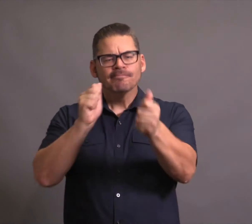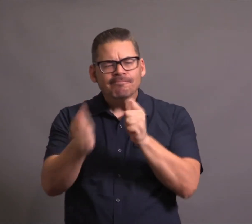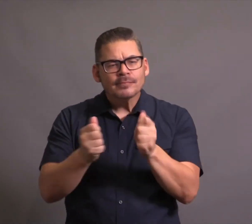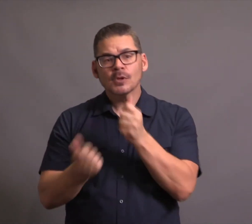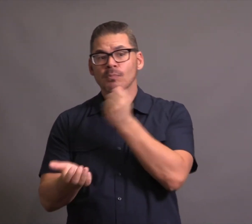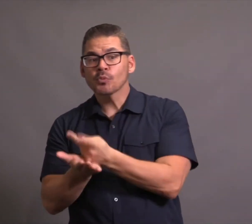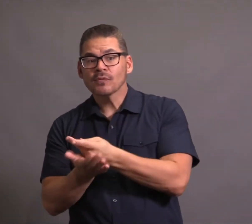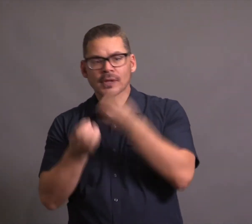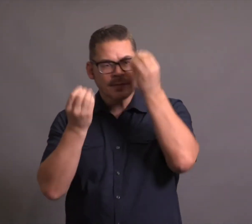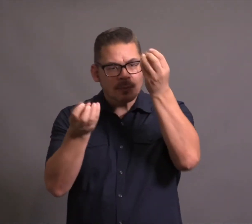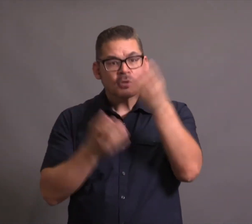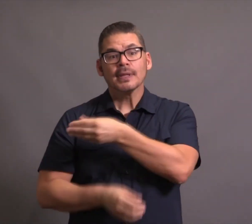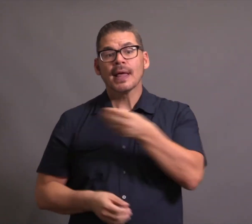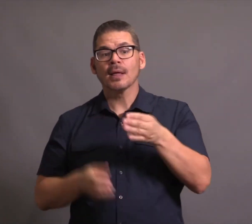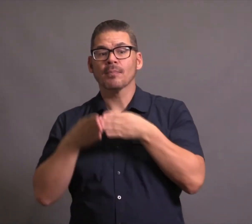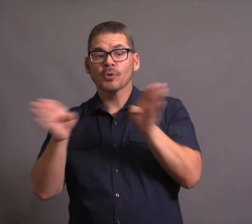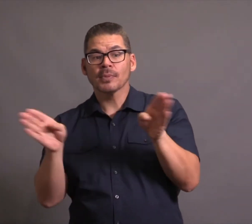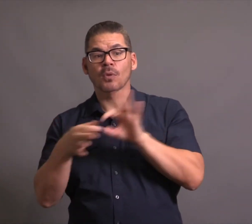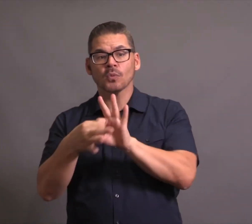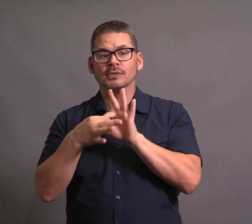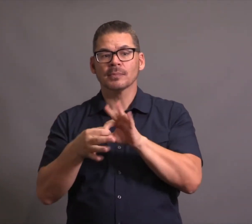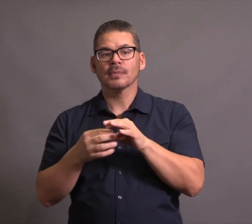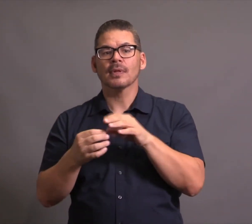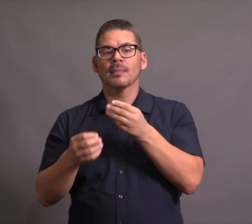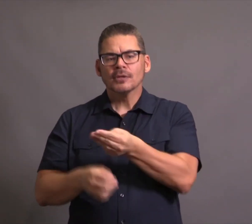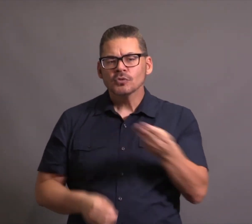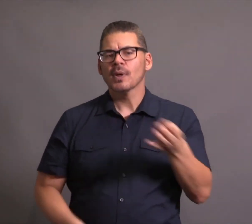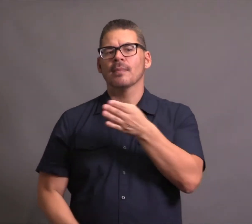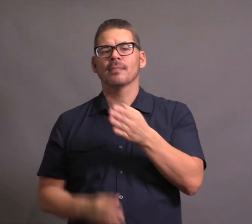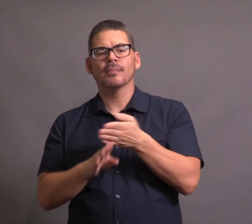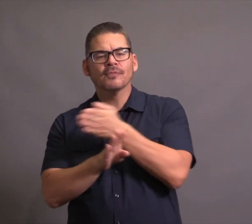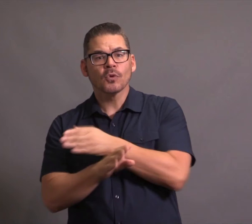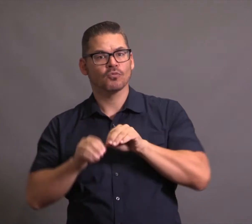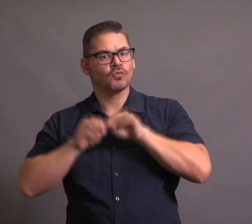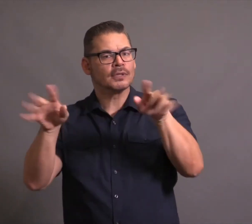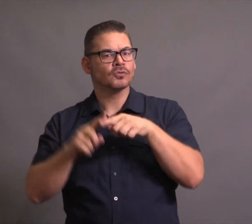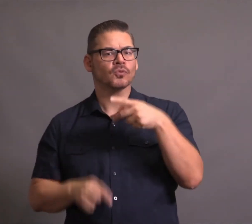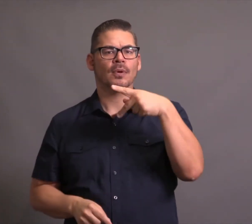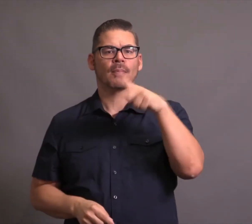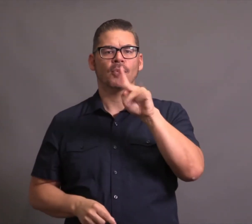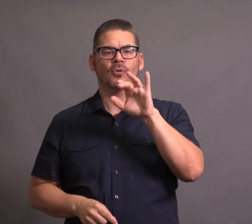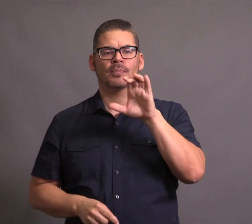Shape and approve information and public relations materials prior to release to the public.